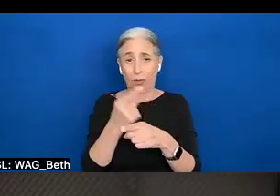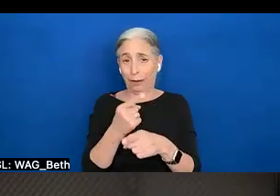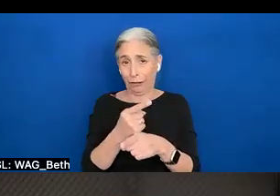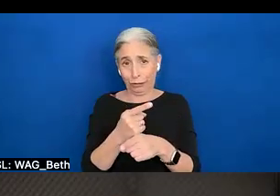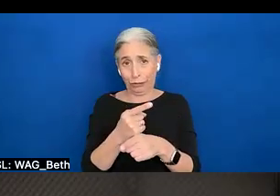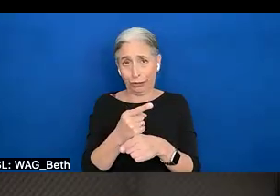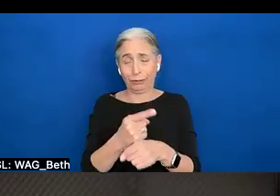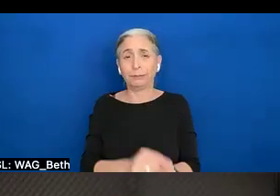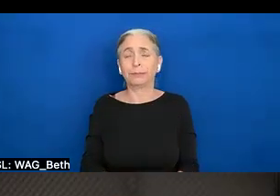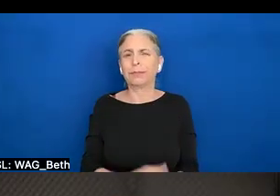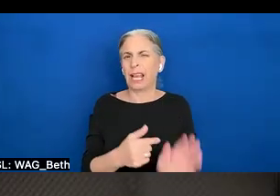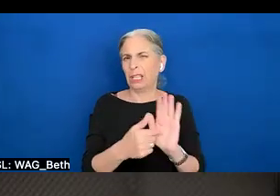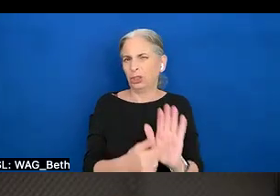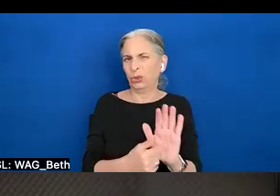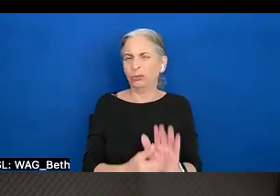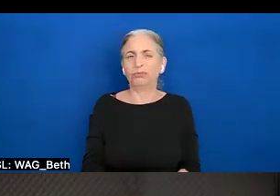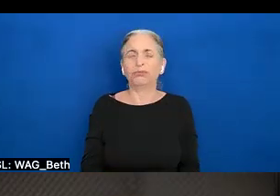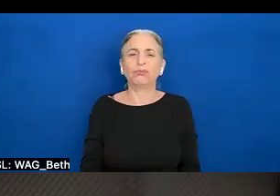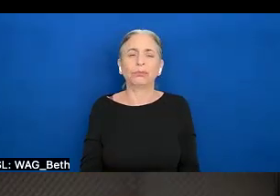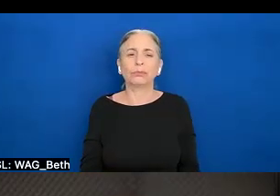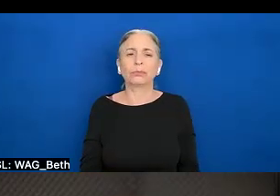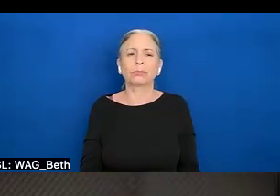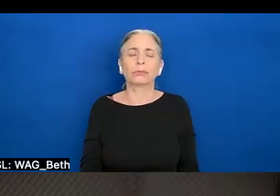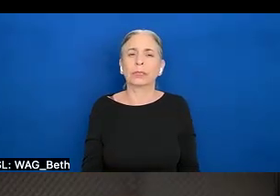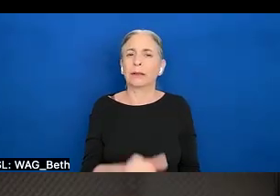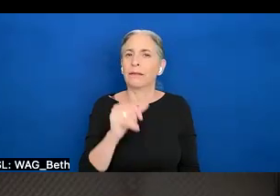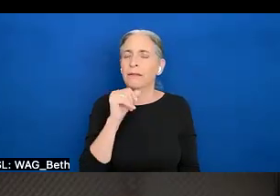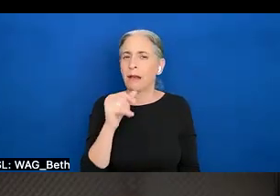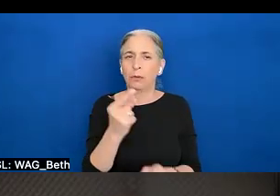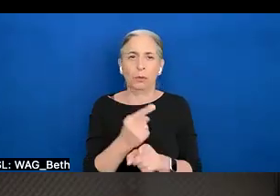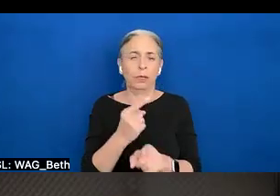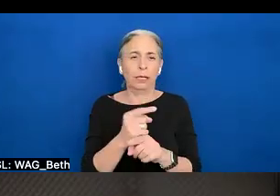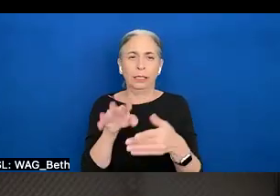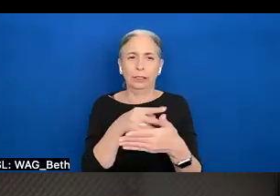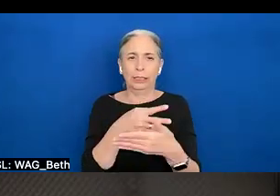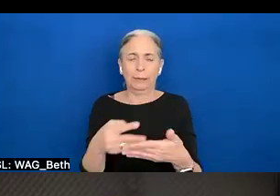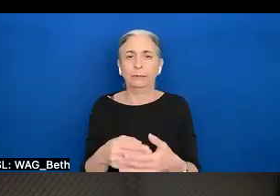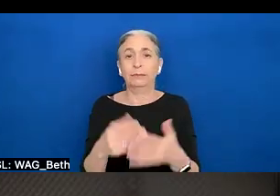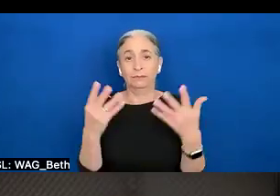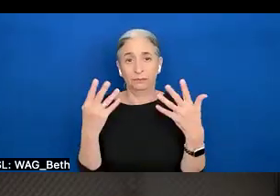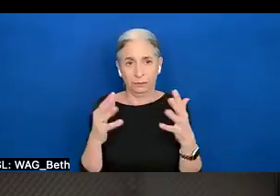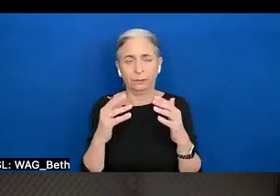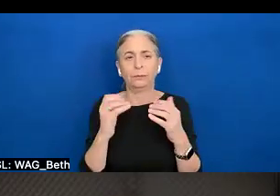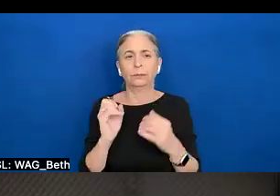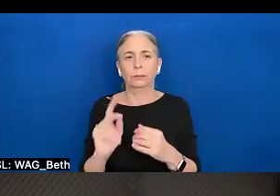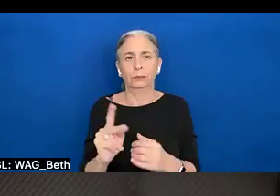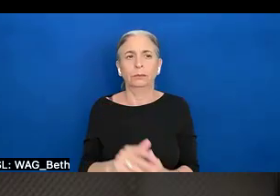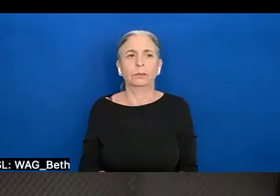I show you an example of an irregular table, okay?